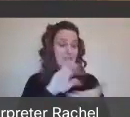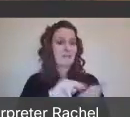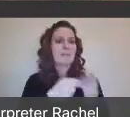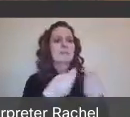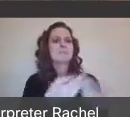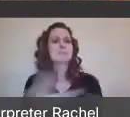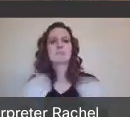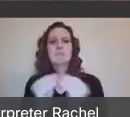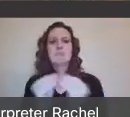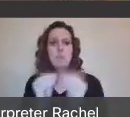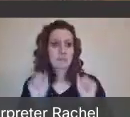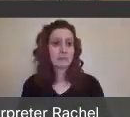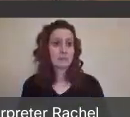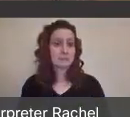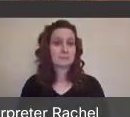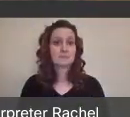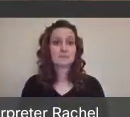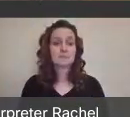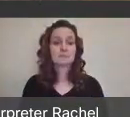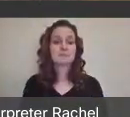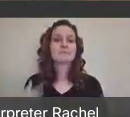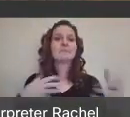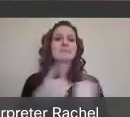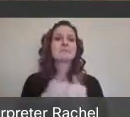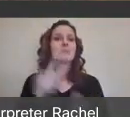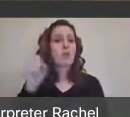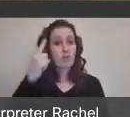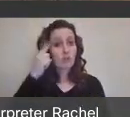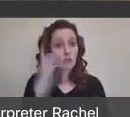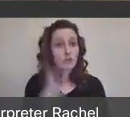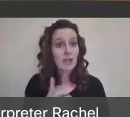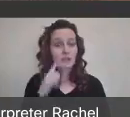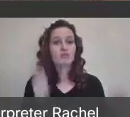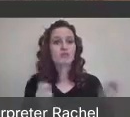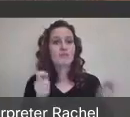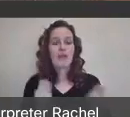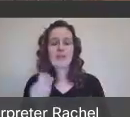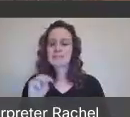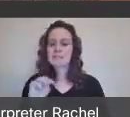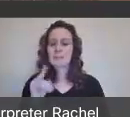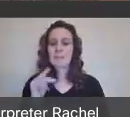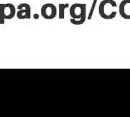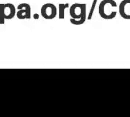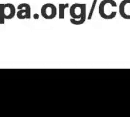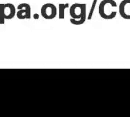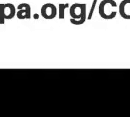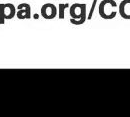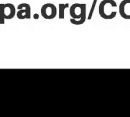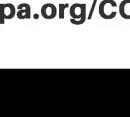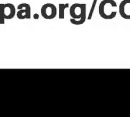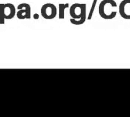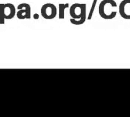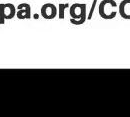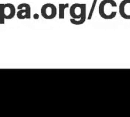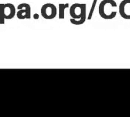Now an update on the Governor's revised mitigation order. This past Monday, Governor Wolf revised the